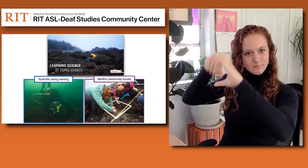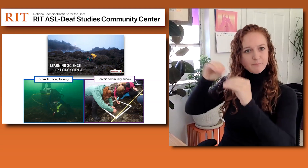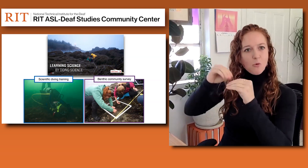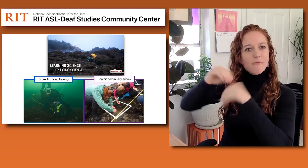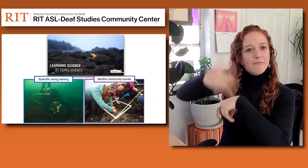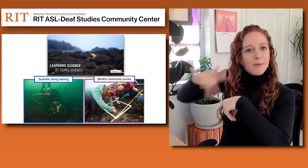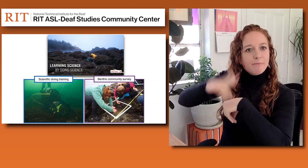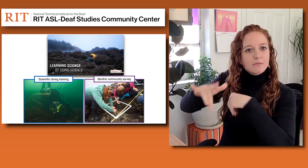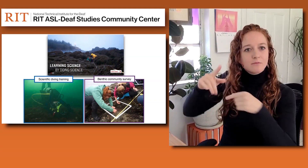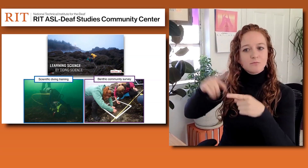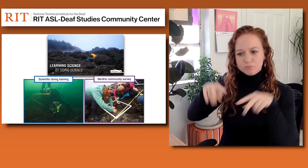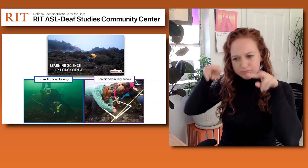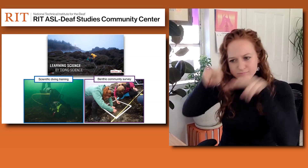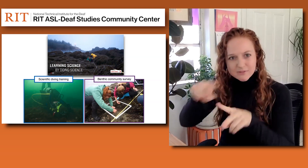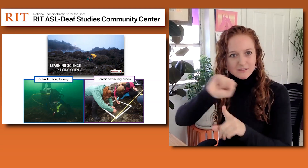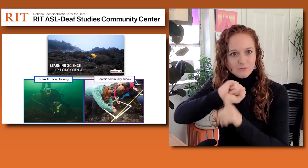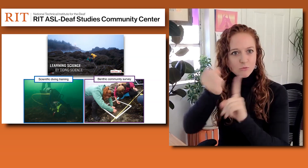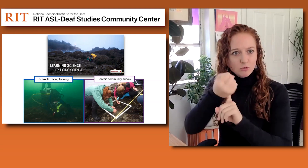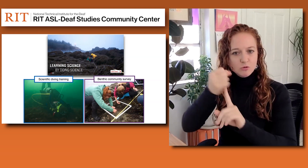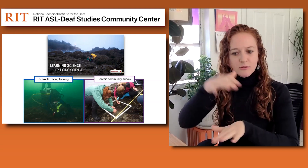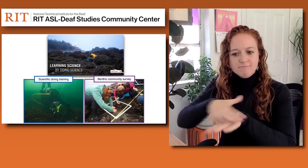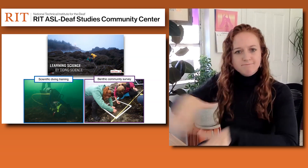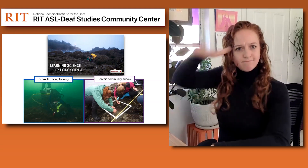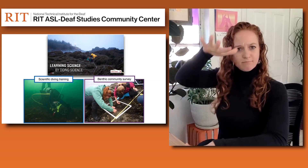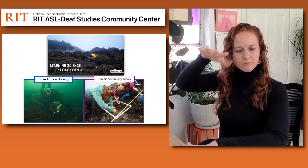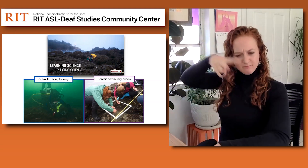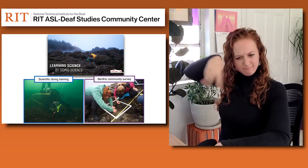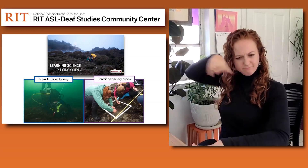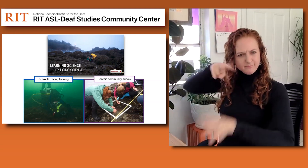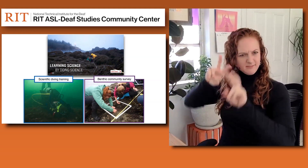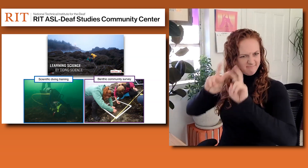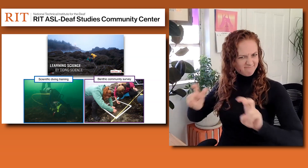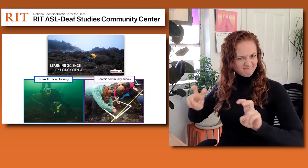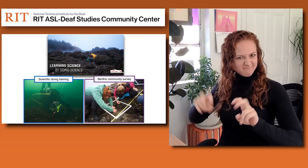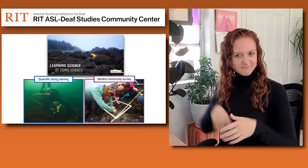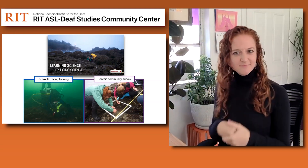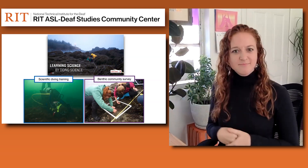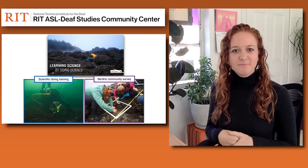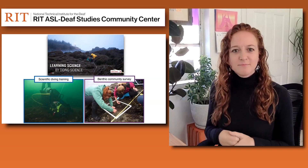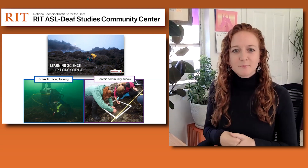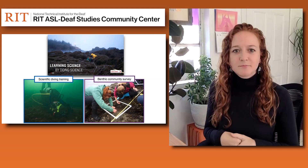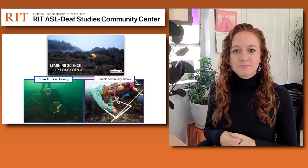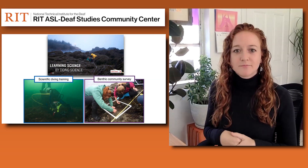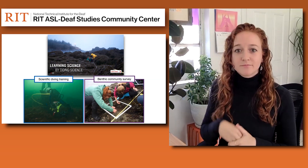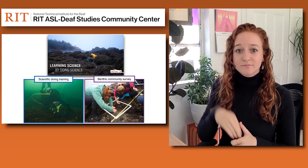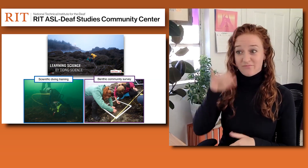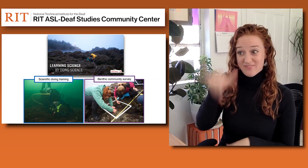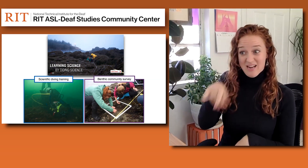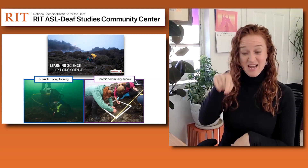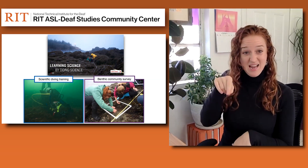and my mind actually had more available bandwidth to be able to learn and also to step back